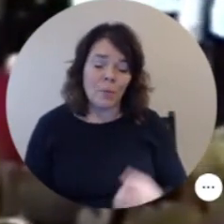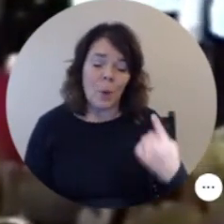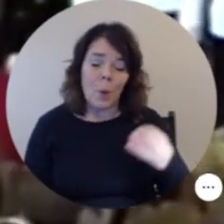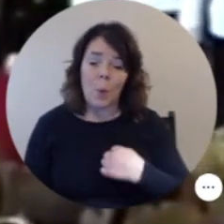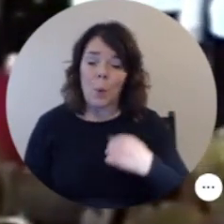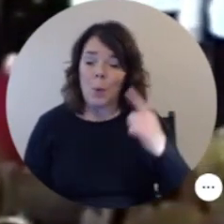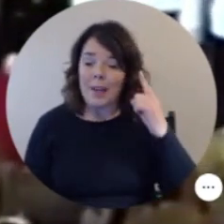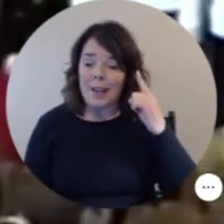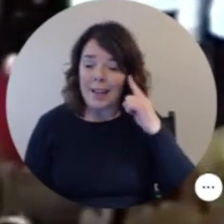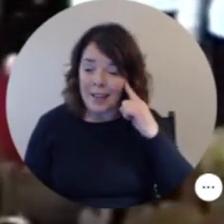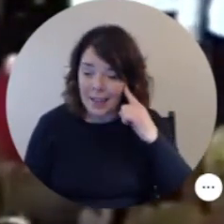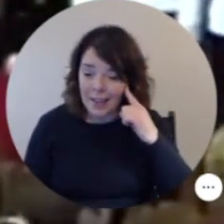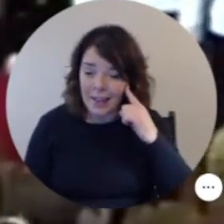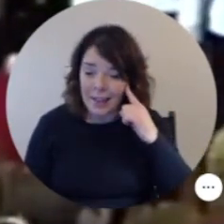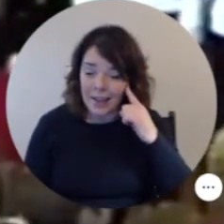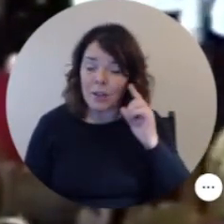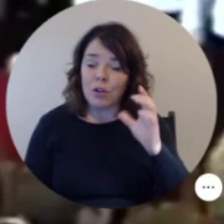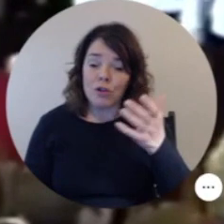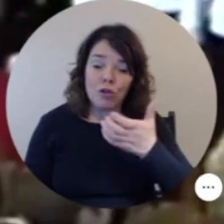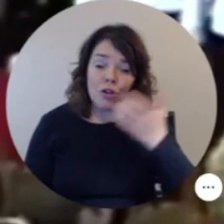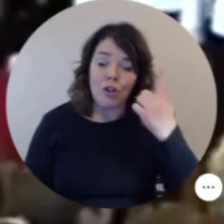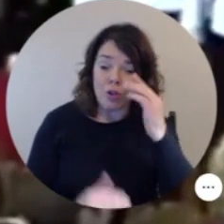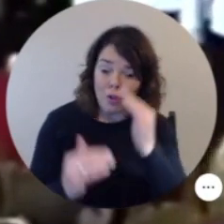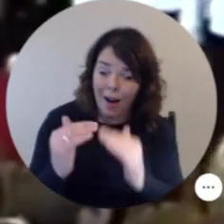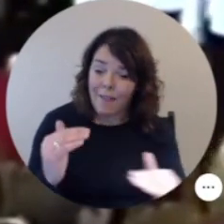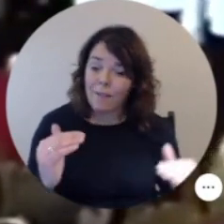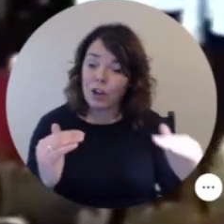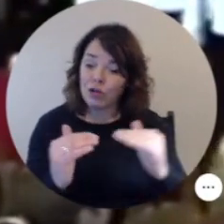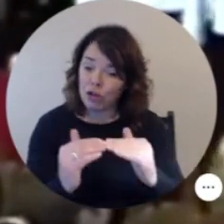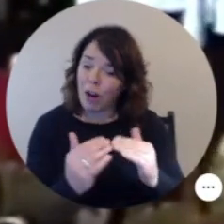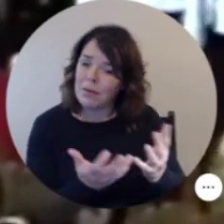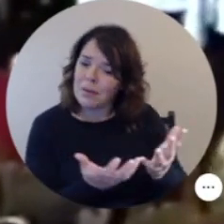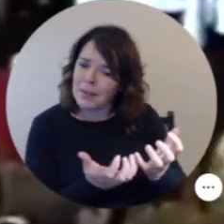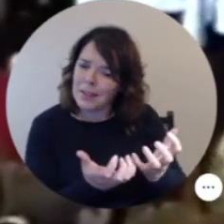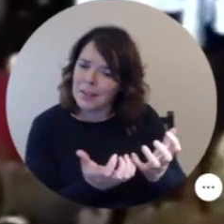We hear cries for justice